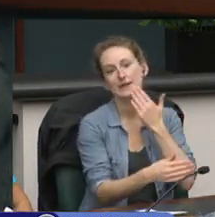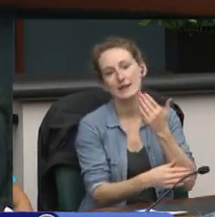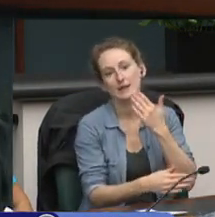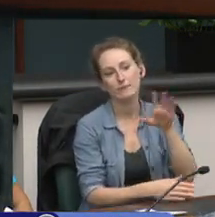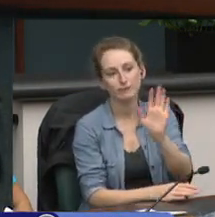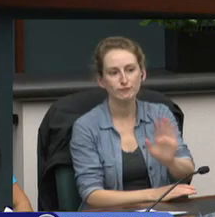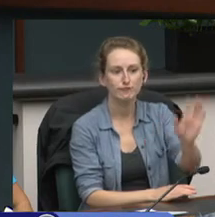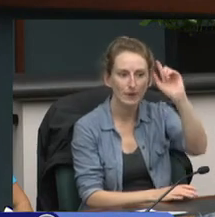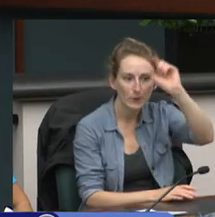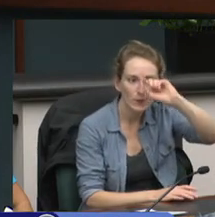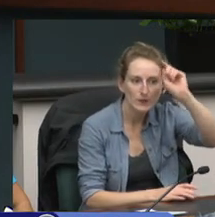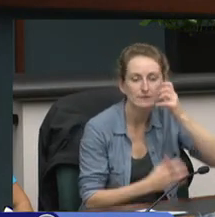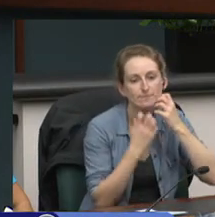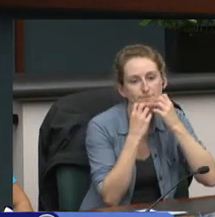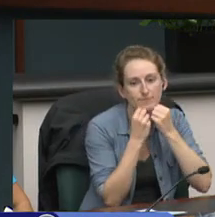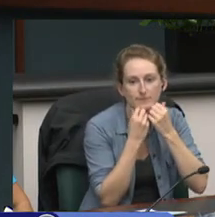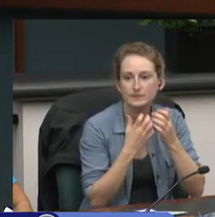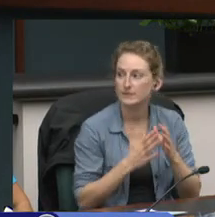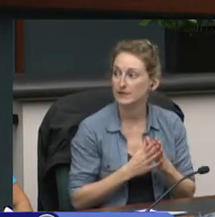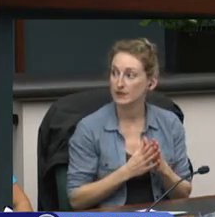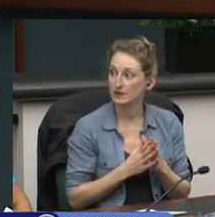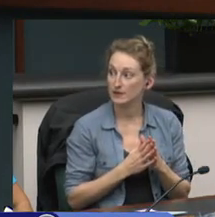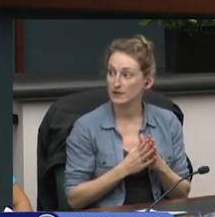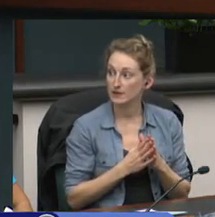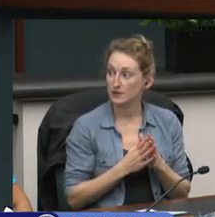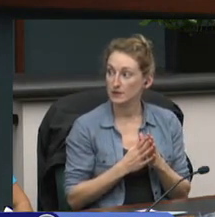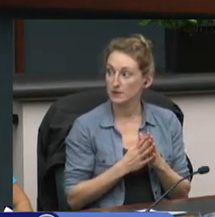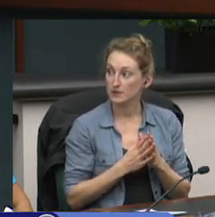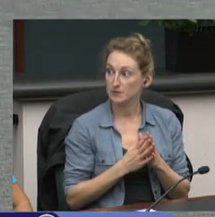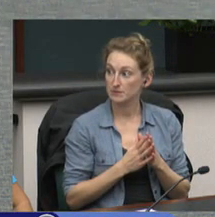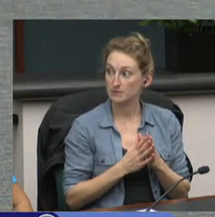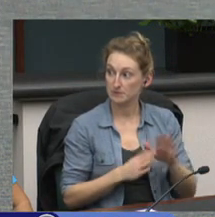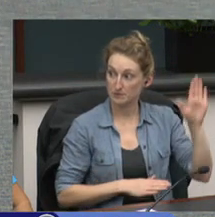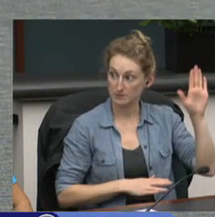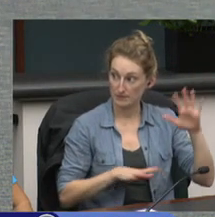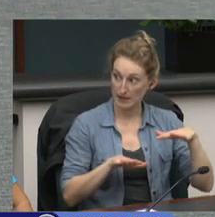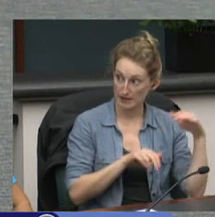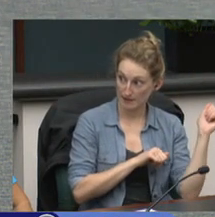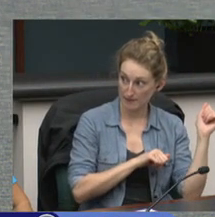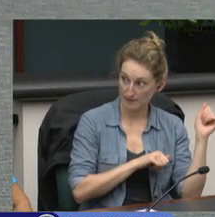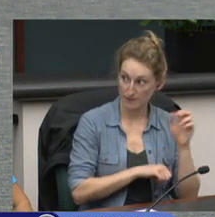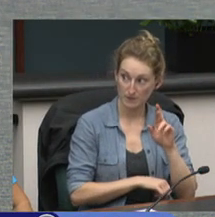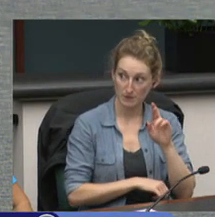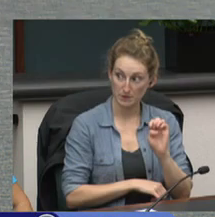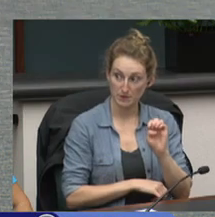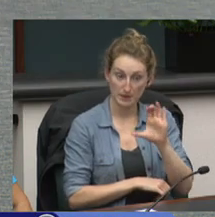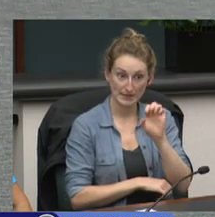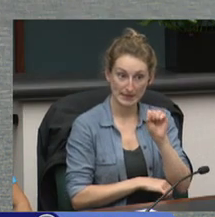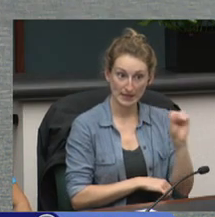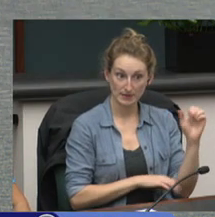is there a motion to recess so moved on favor of recessing aye